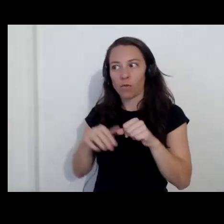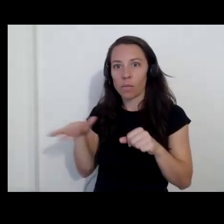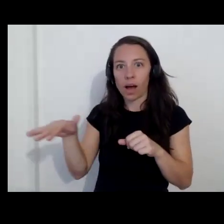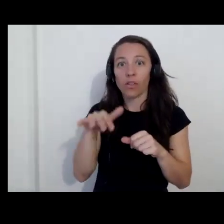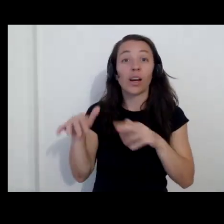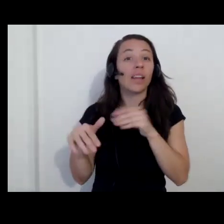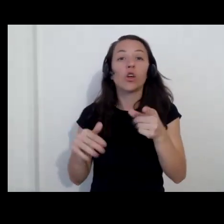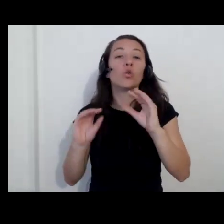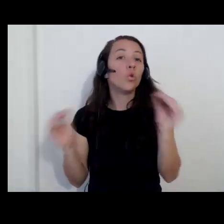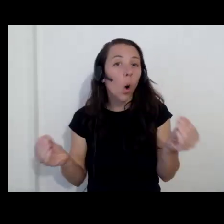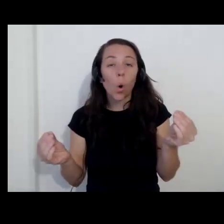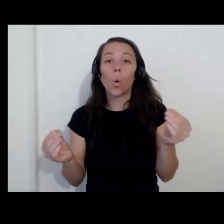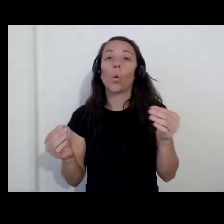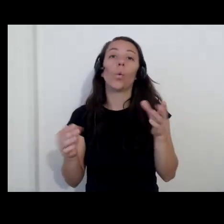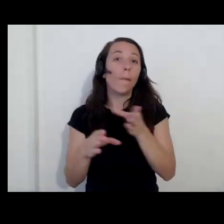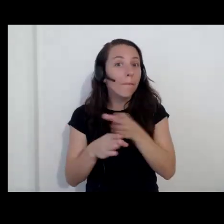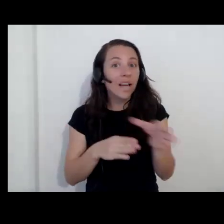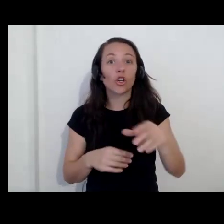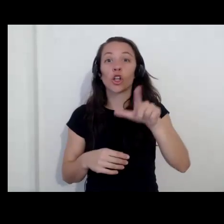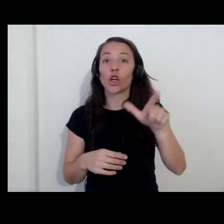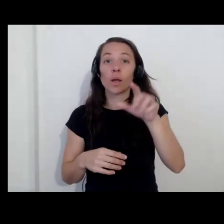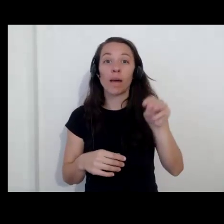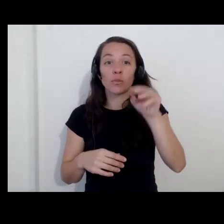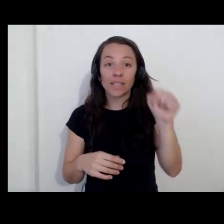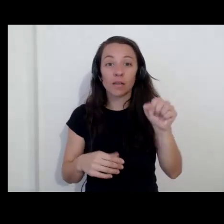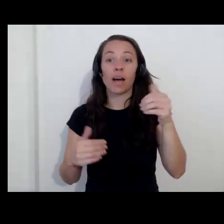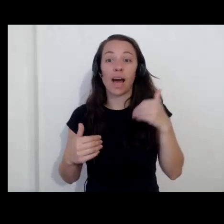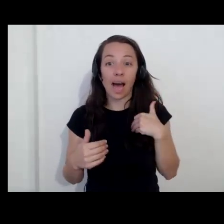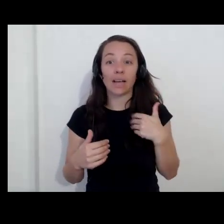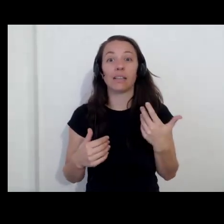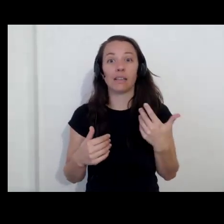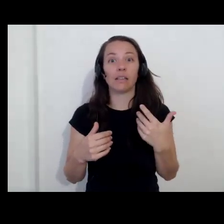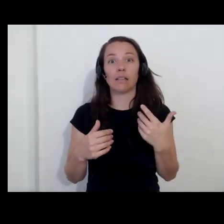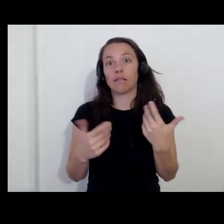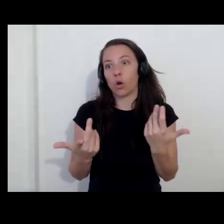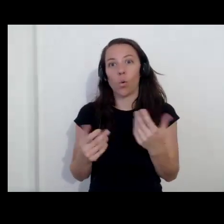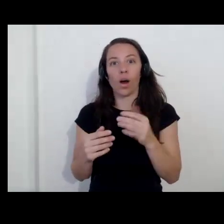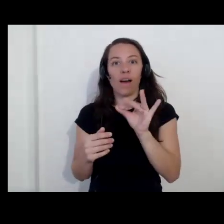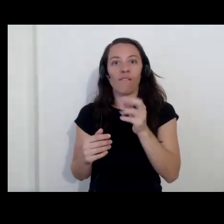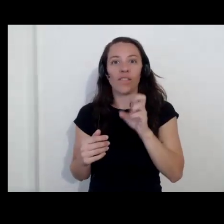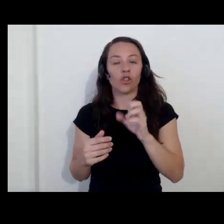management system comes with a built in feature to toggle sign language on and off.